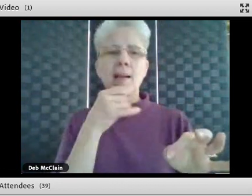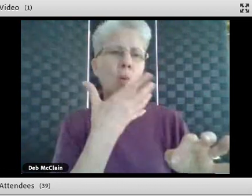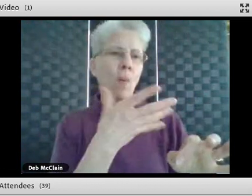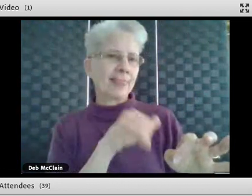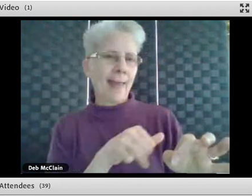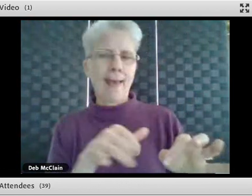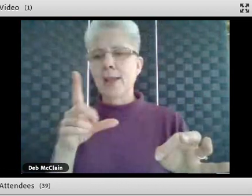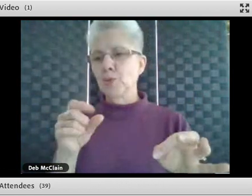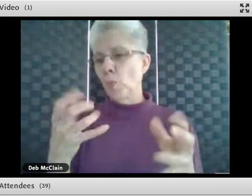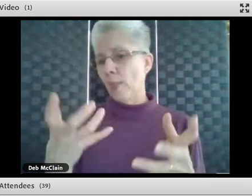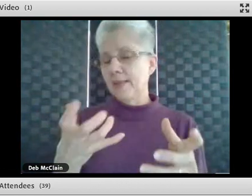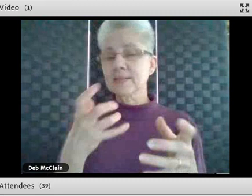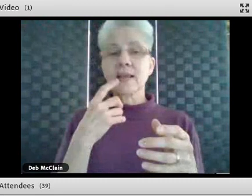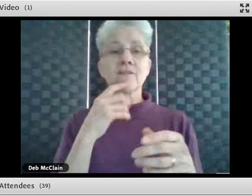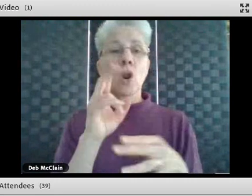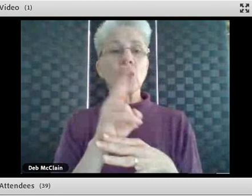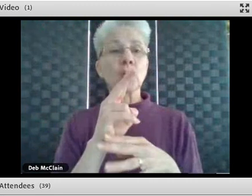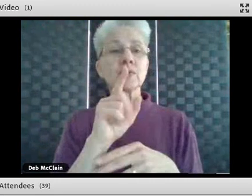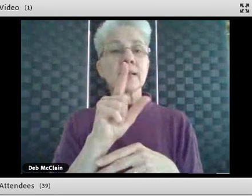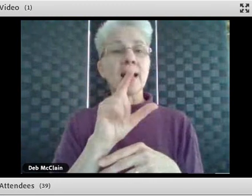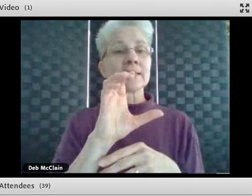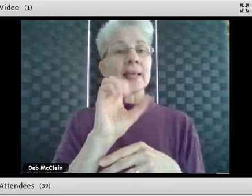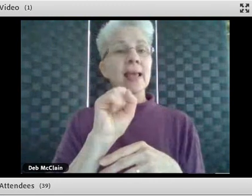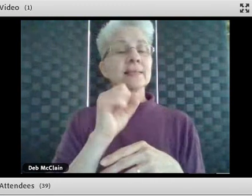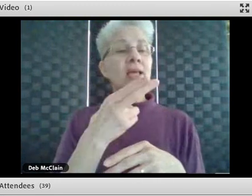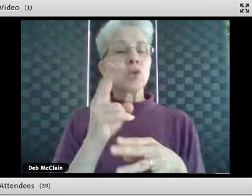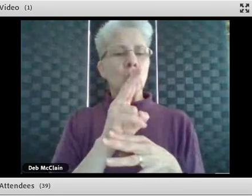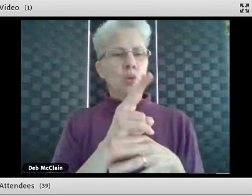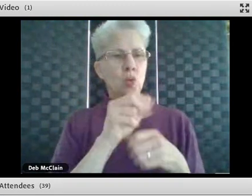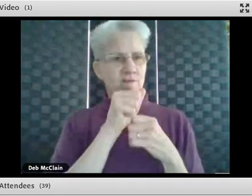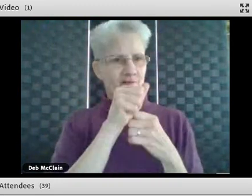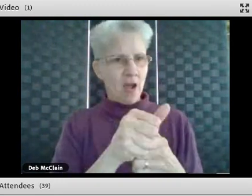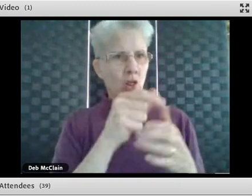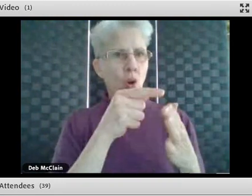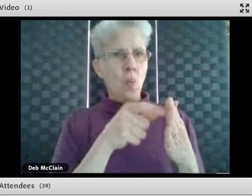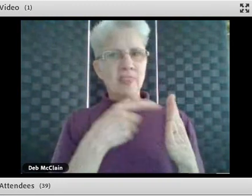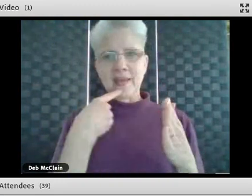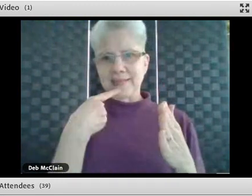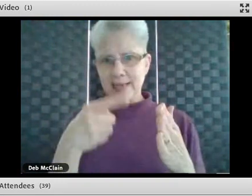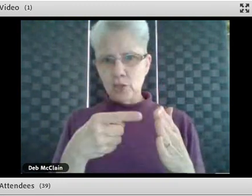If you're using LCSH, you are using the terms that it says to use, period. Okay?